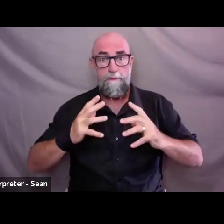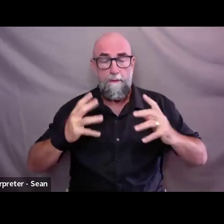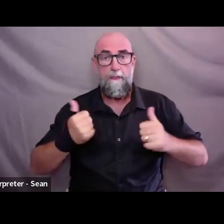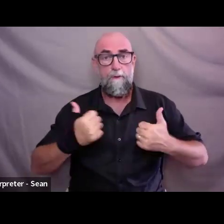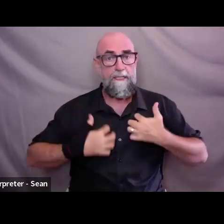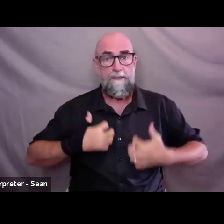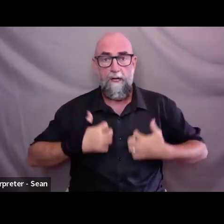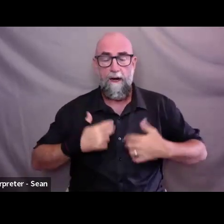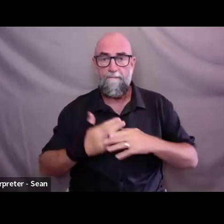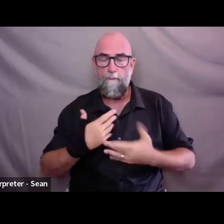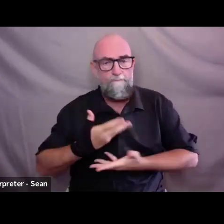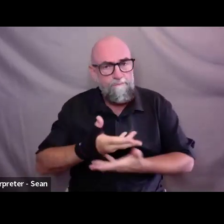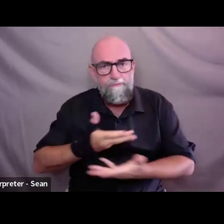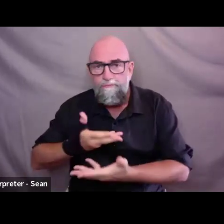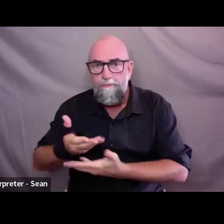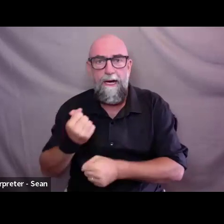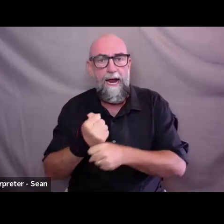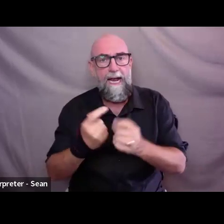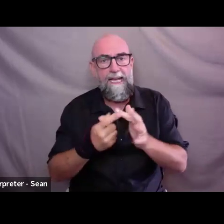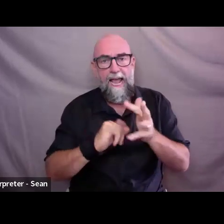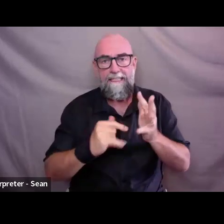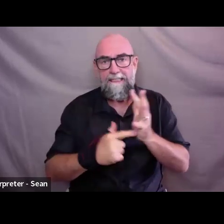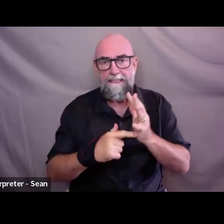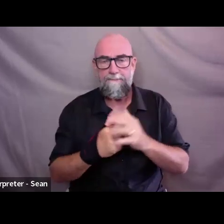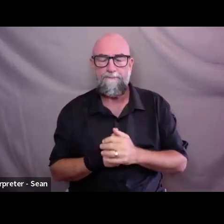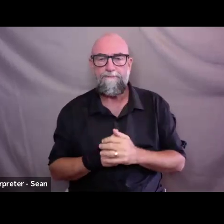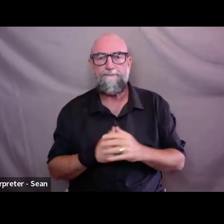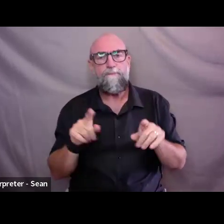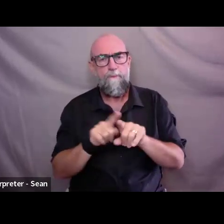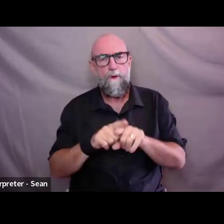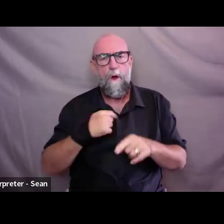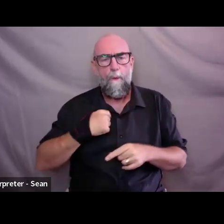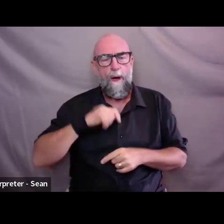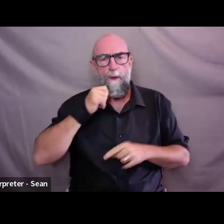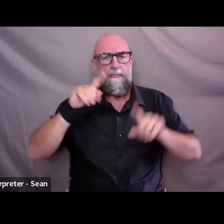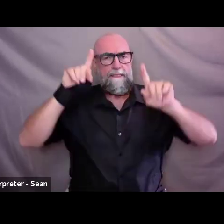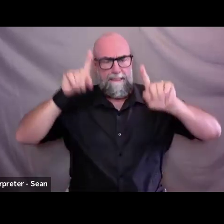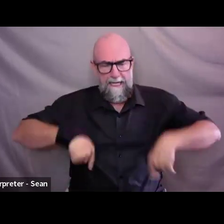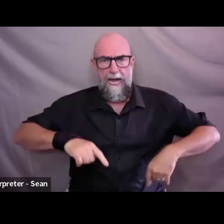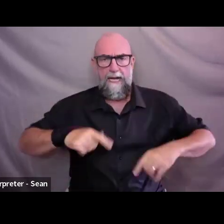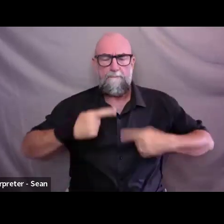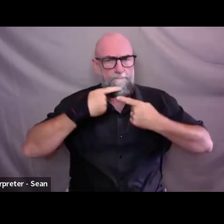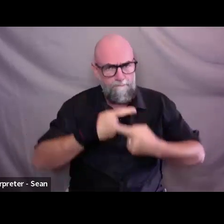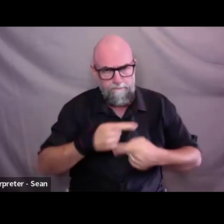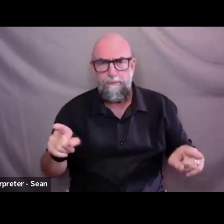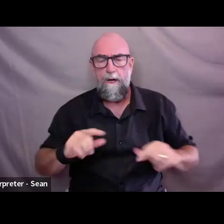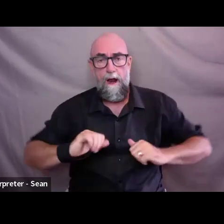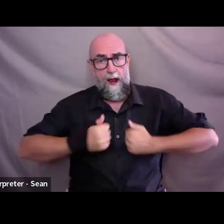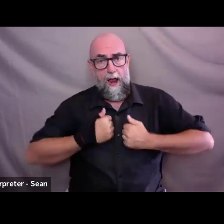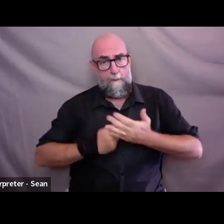issues and live in through the conversations we have had with a guess. We will soon be announcing another initiative as